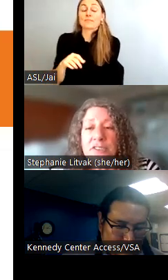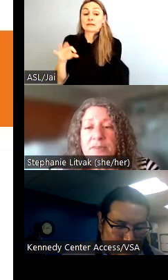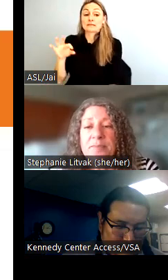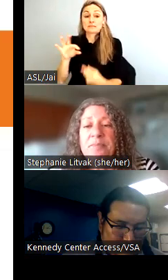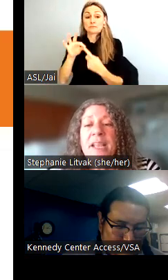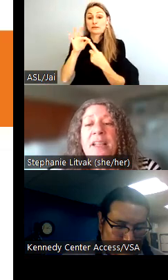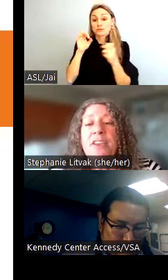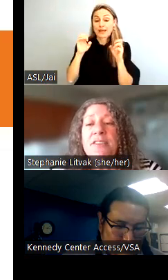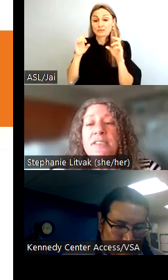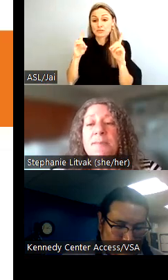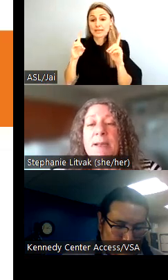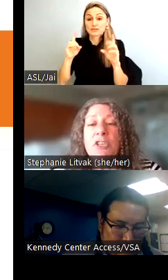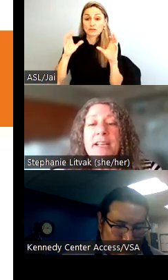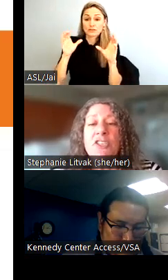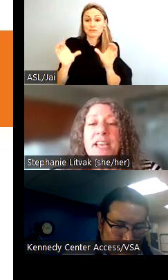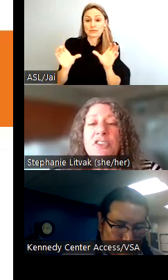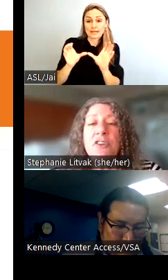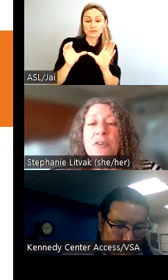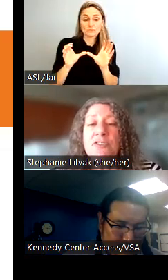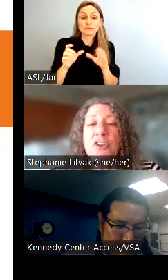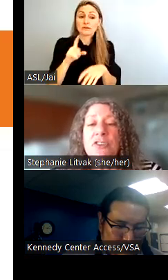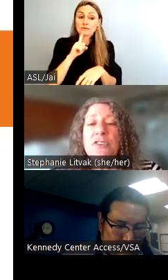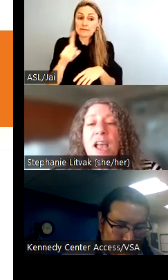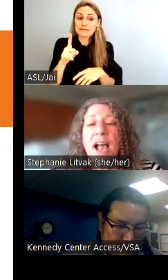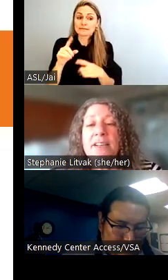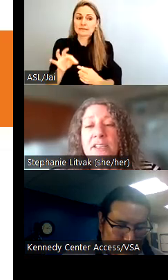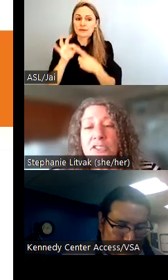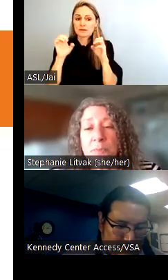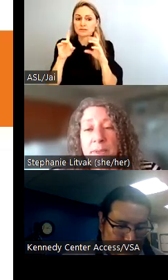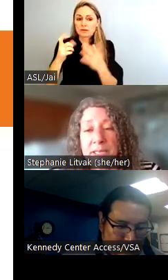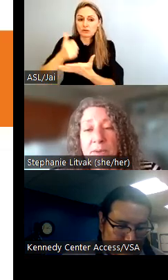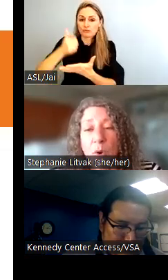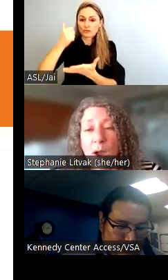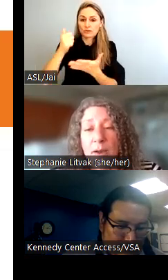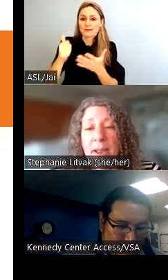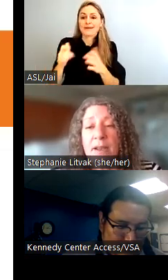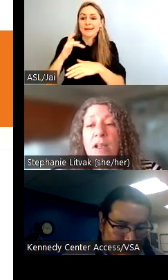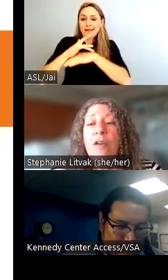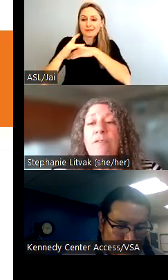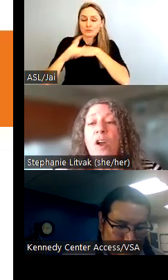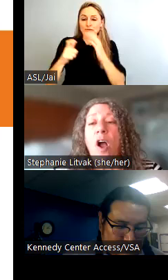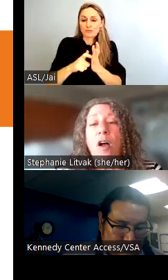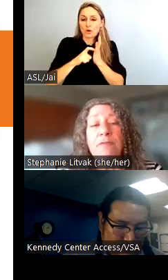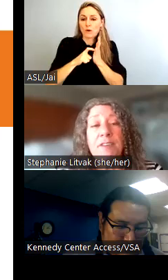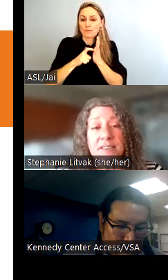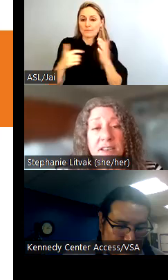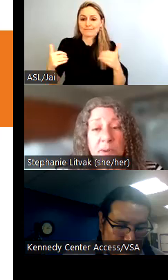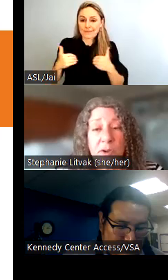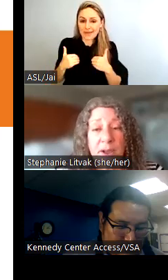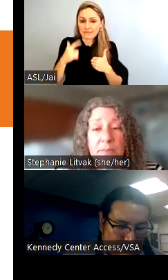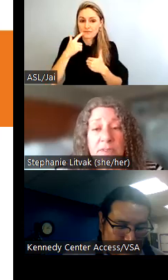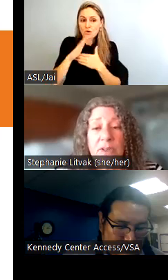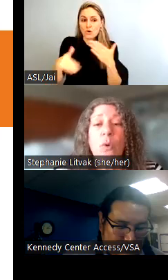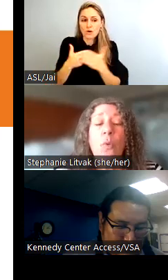There is a special education credentials eligibility requirement for all VSA Programs.